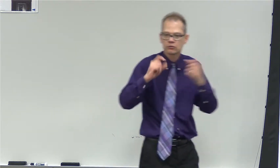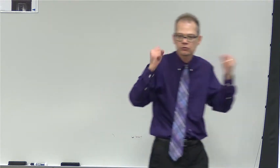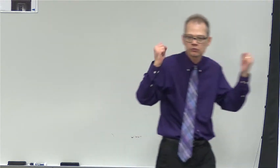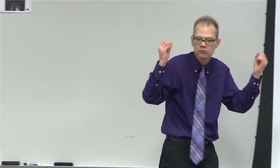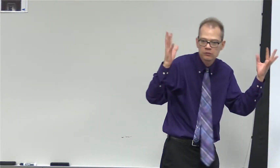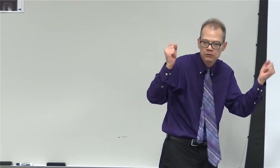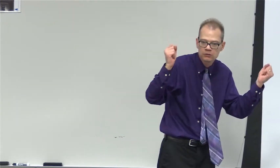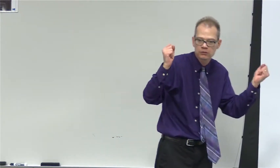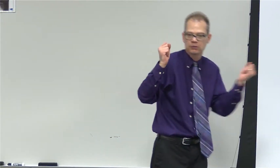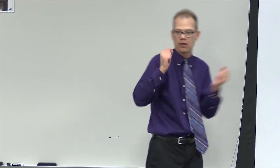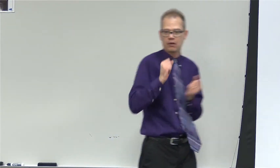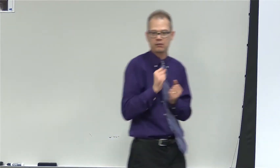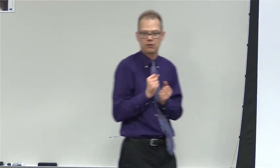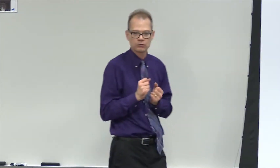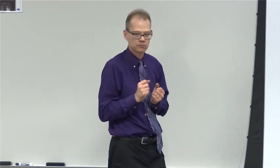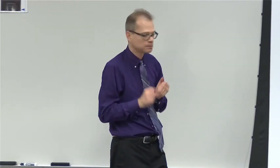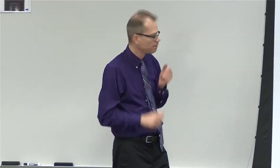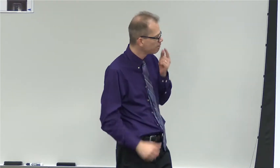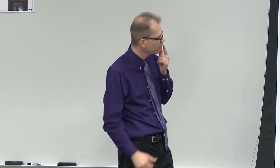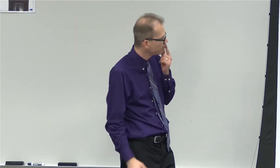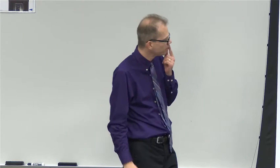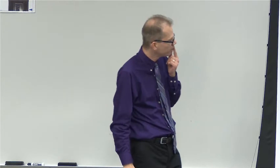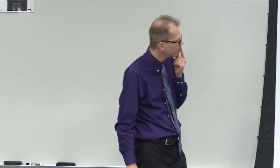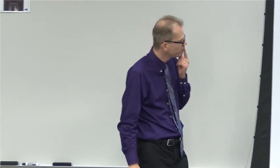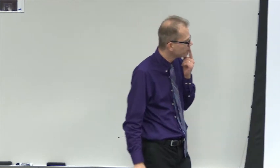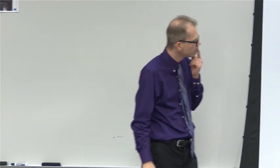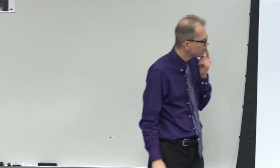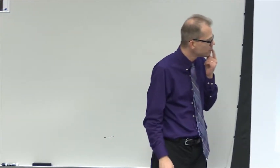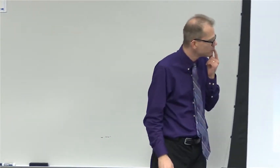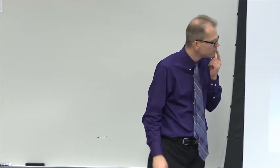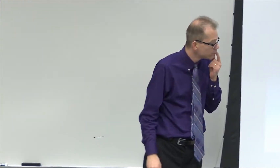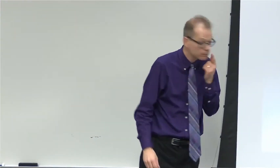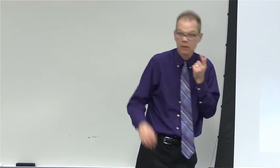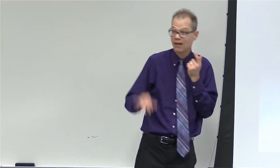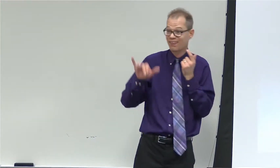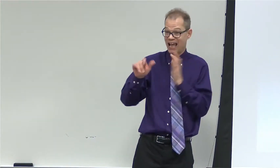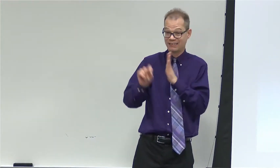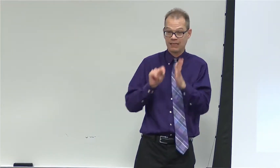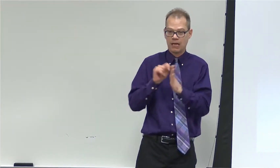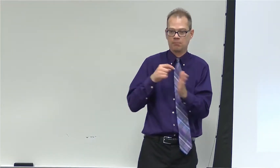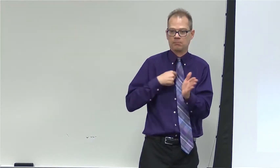from English into ASL and vice versa.